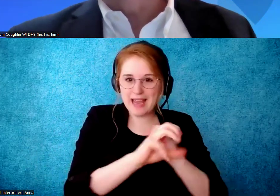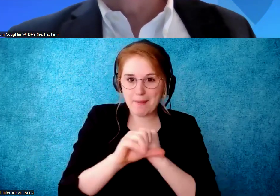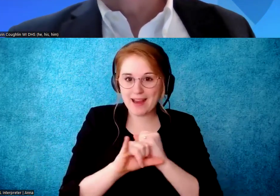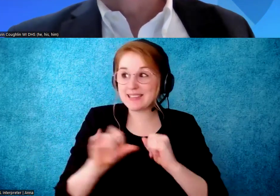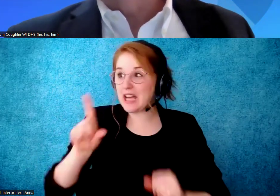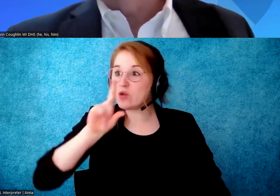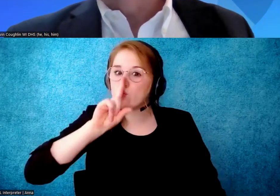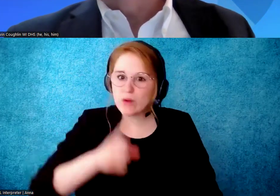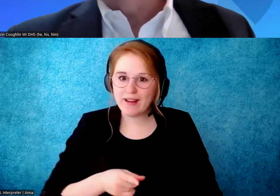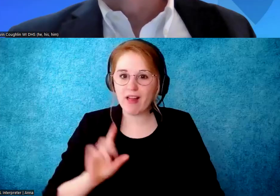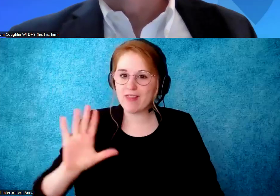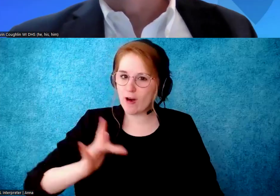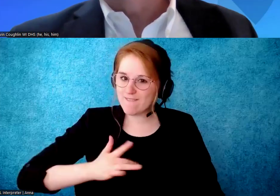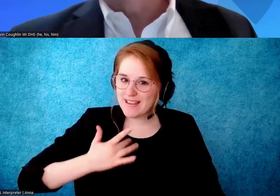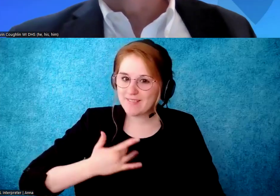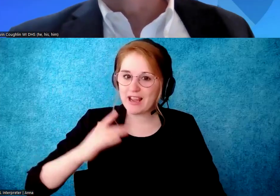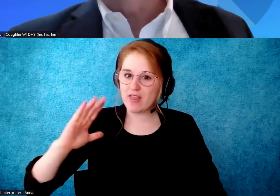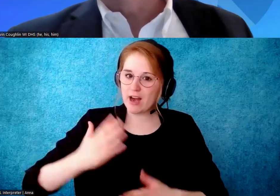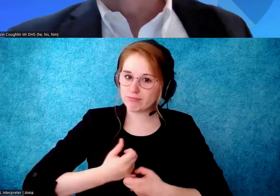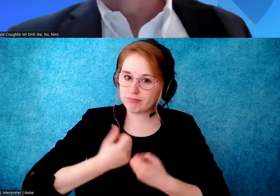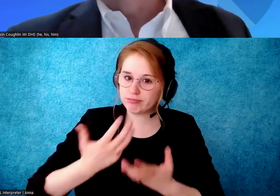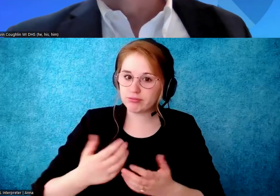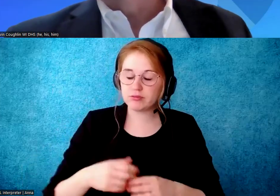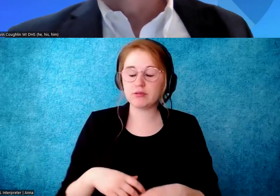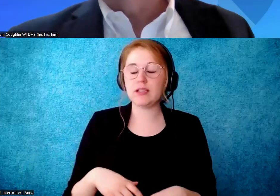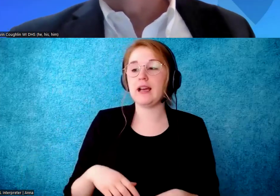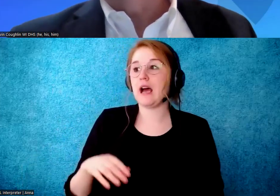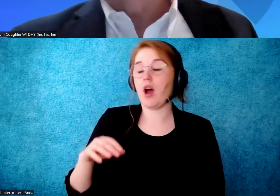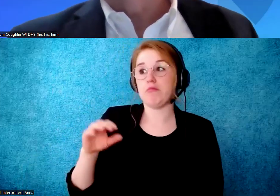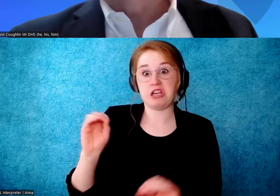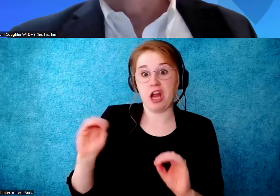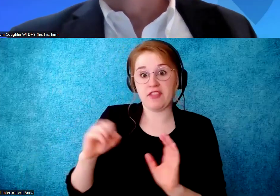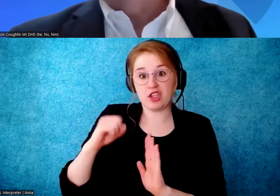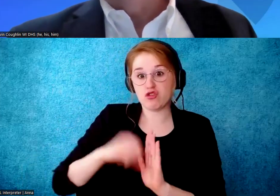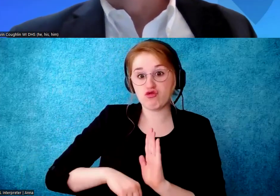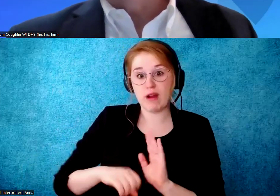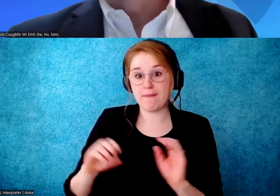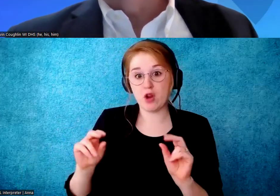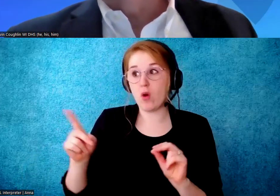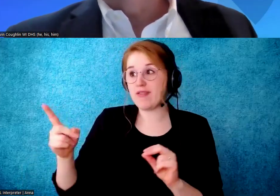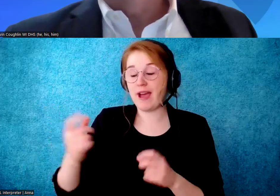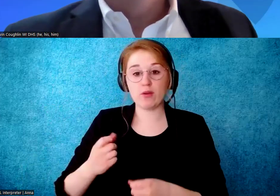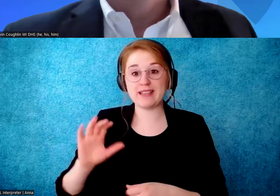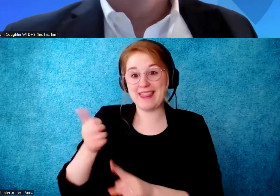and how they felt and what they shared. Nothing was scripted. Those are all organic sound bites of